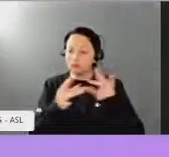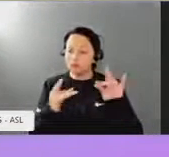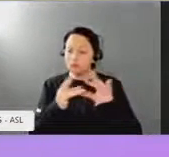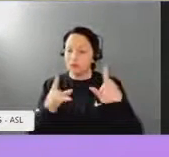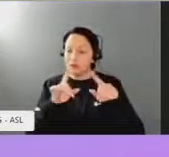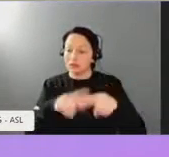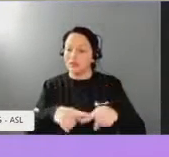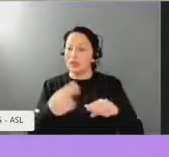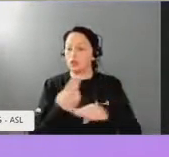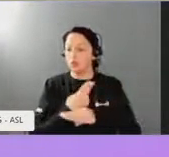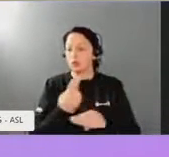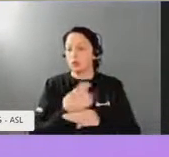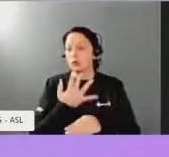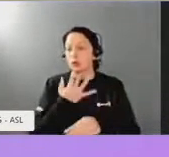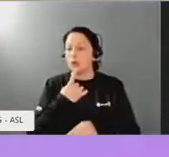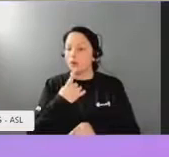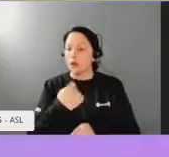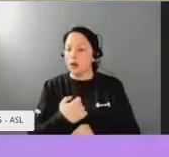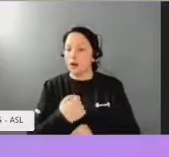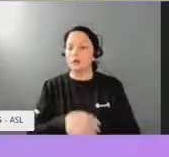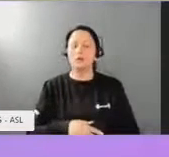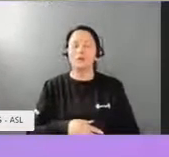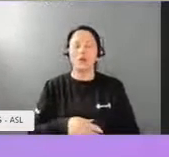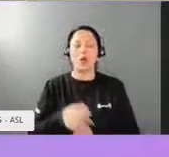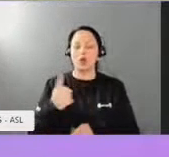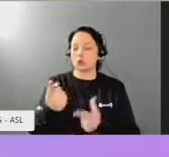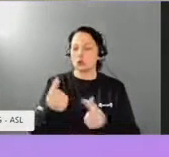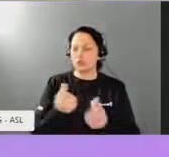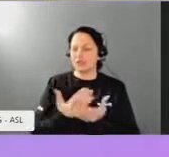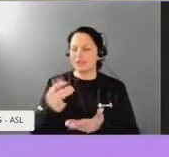on the colors you use? Do you have error messaging that is